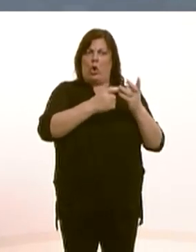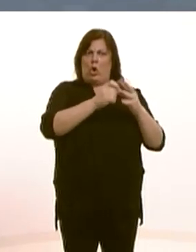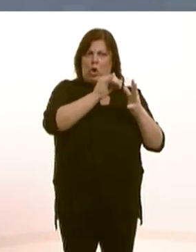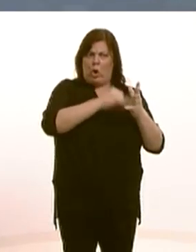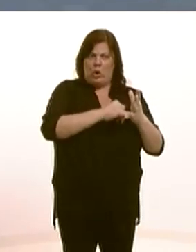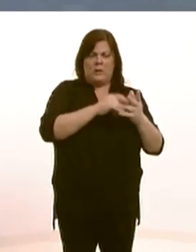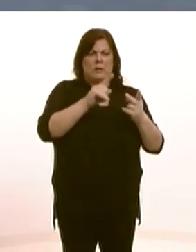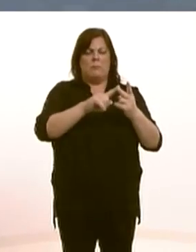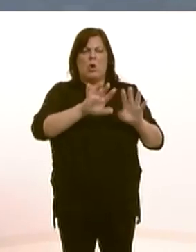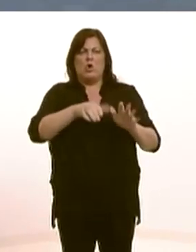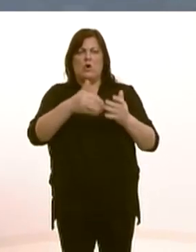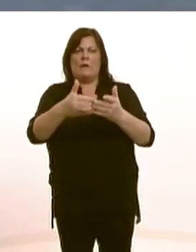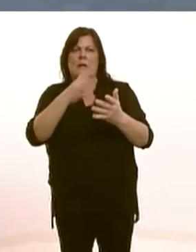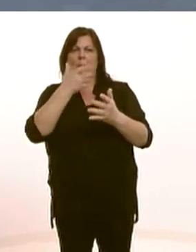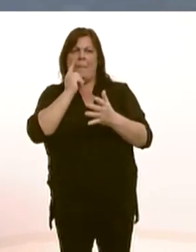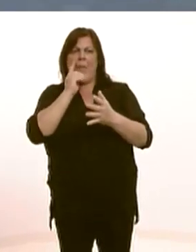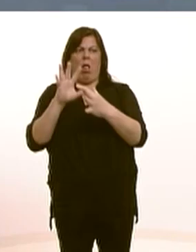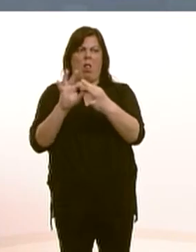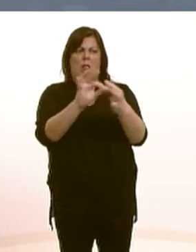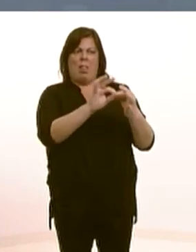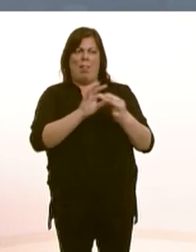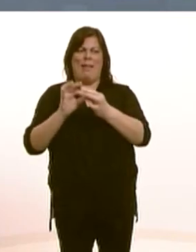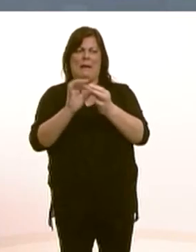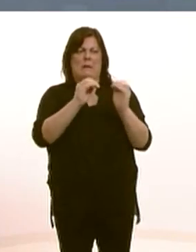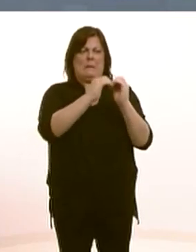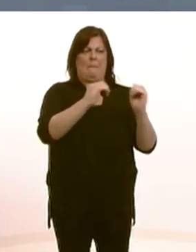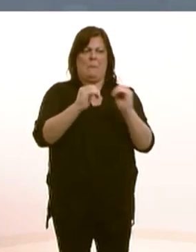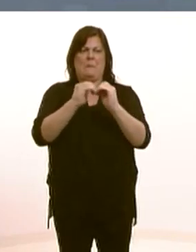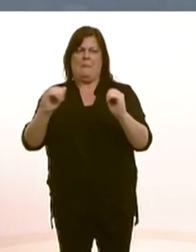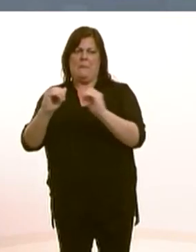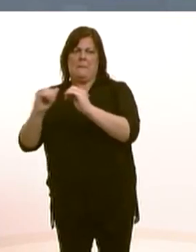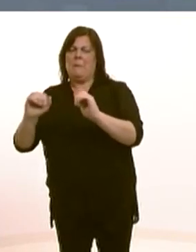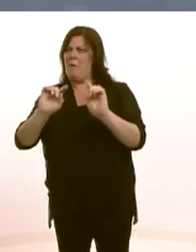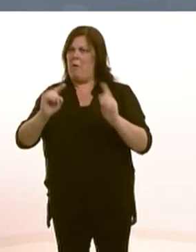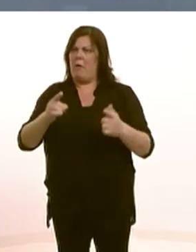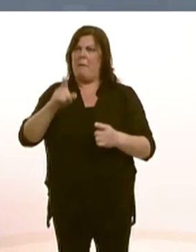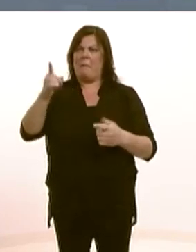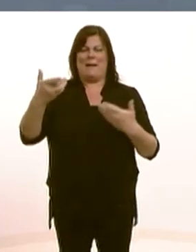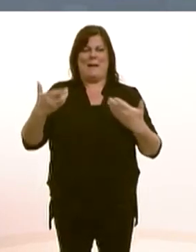Is it the position of the Welsh Government now that the free movement of people is not